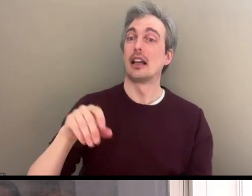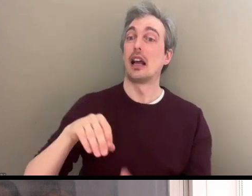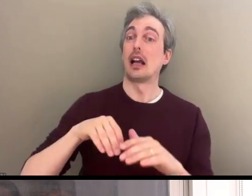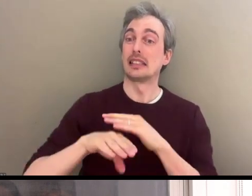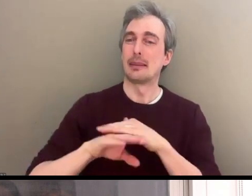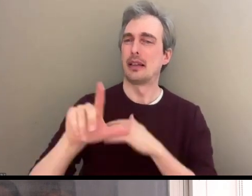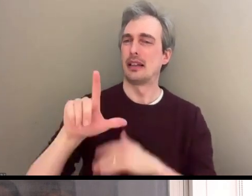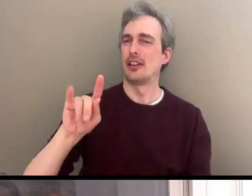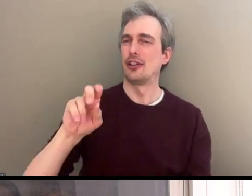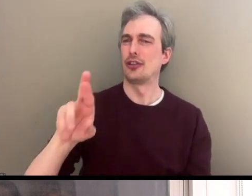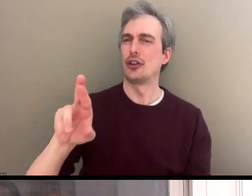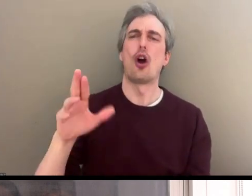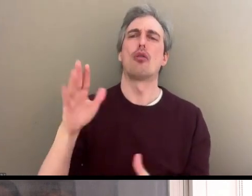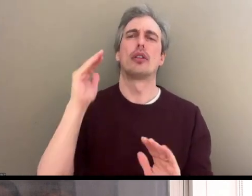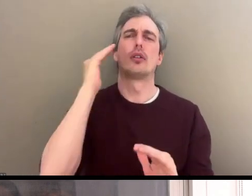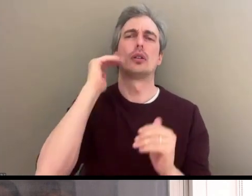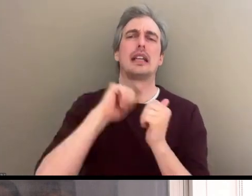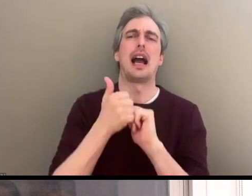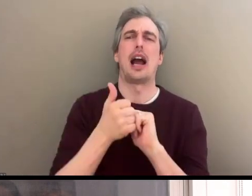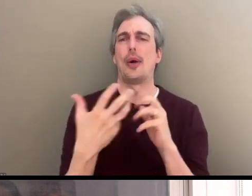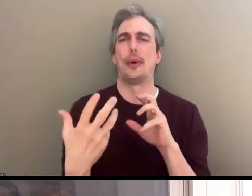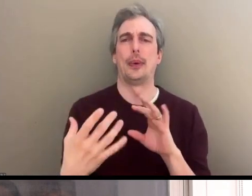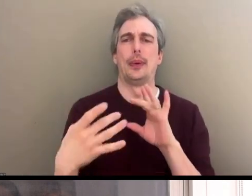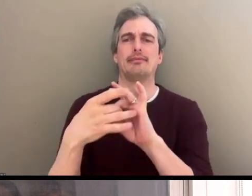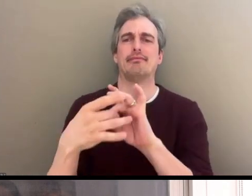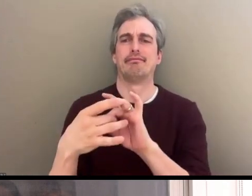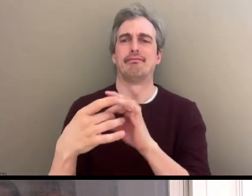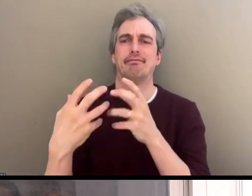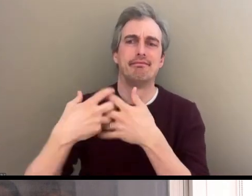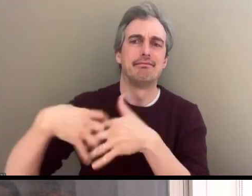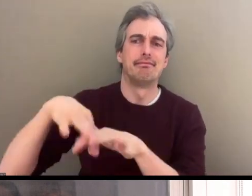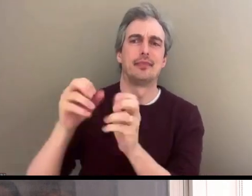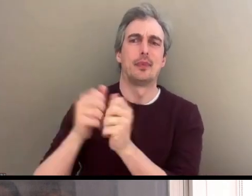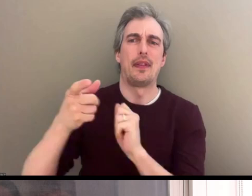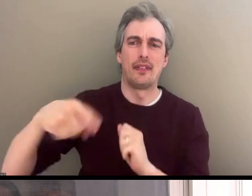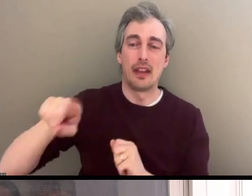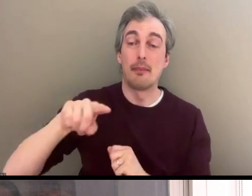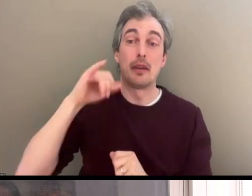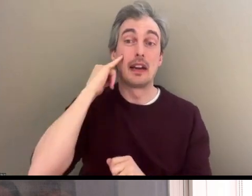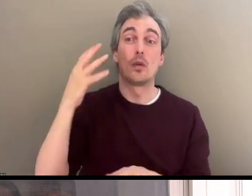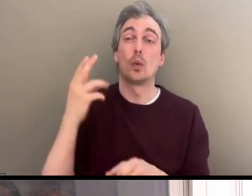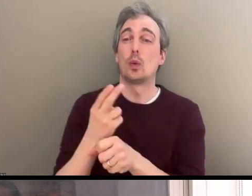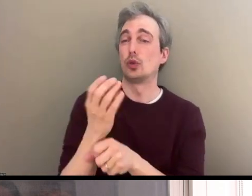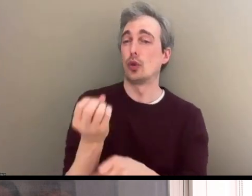And then if you create your own component library, you could map it to